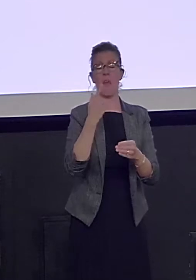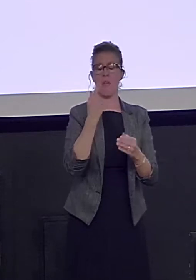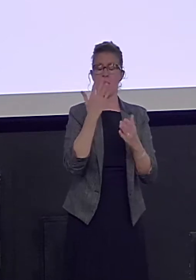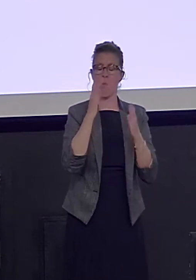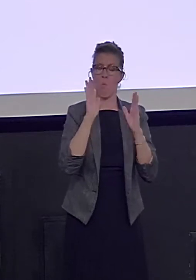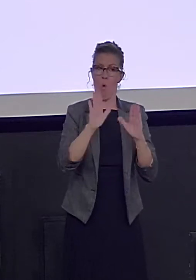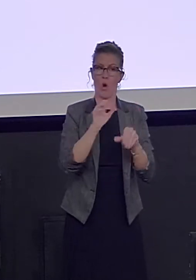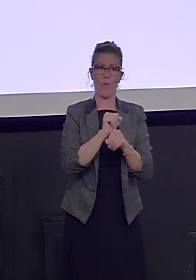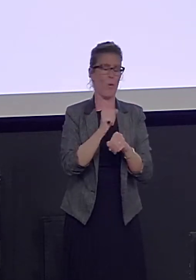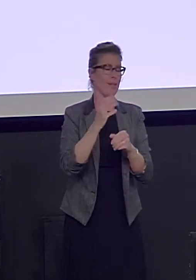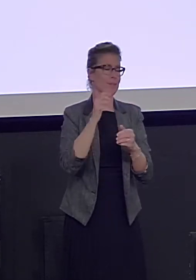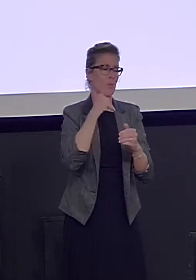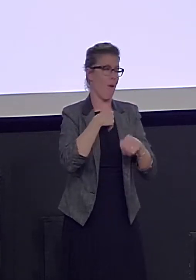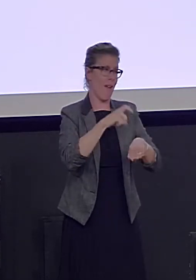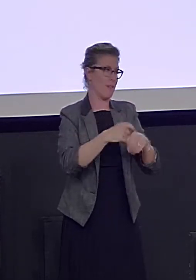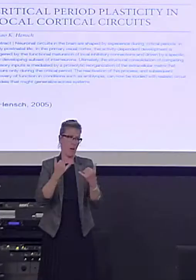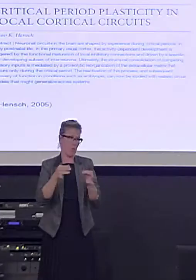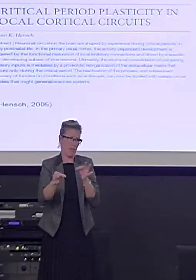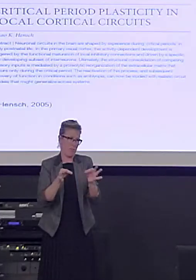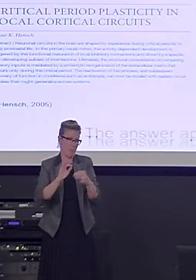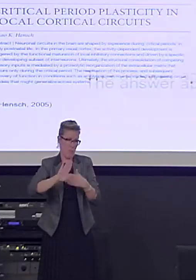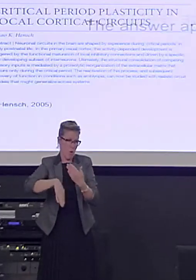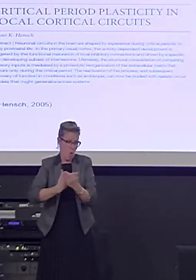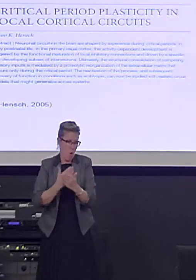have the time to tell you about today, he finds that,